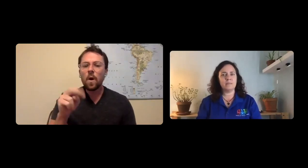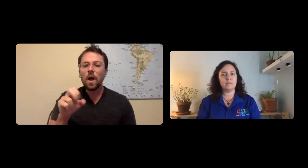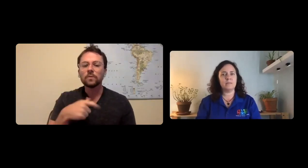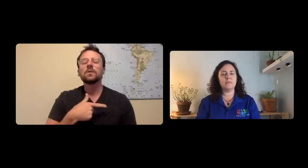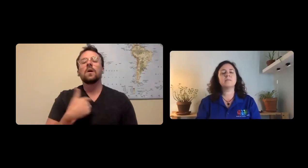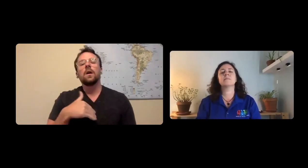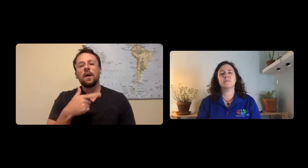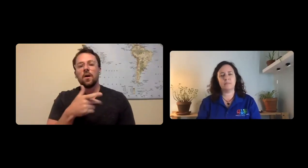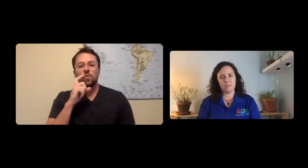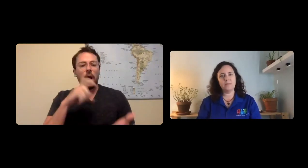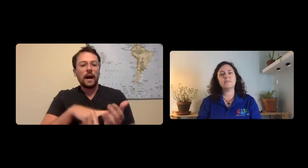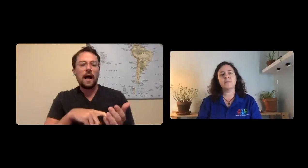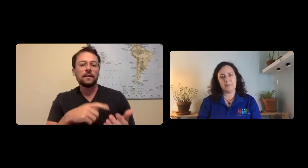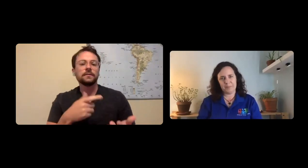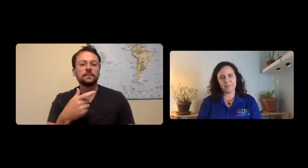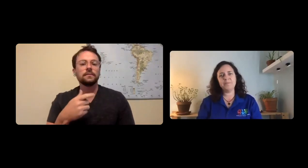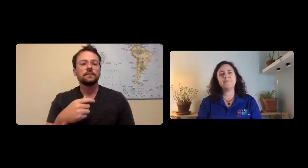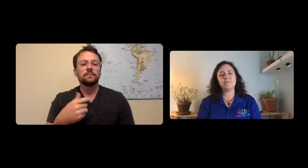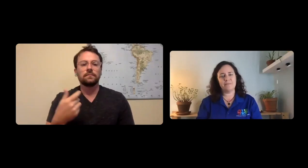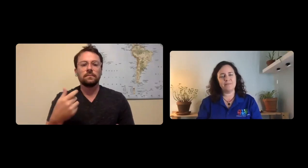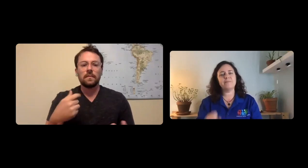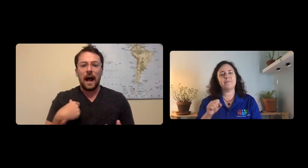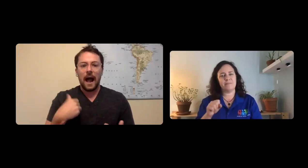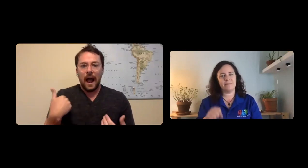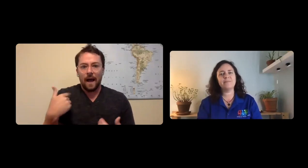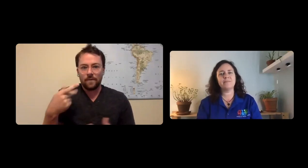I always appreciate it.